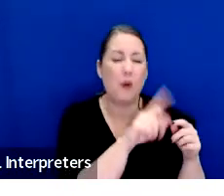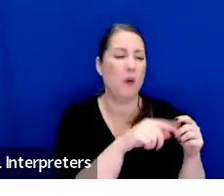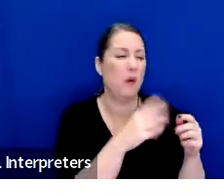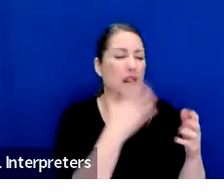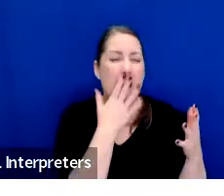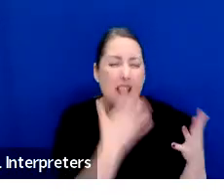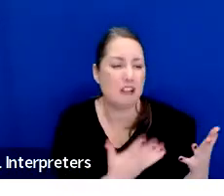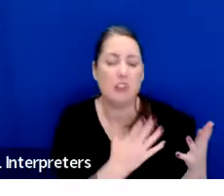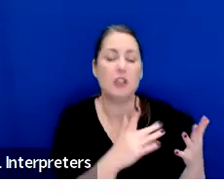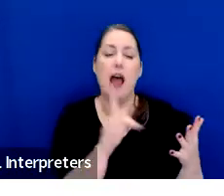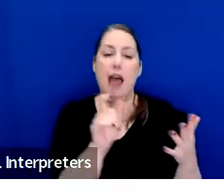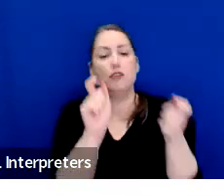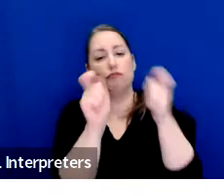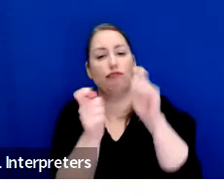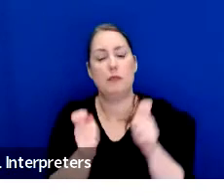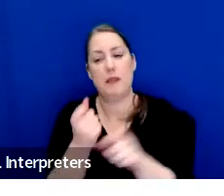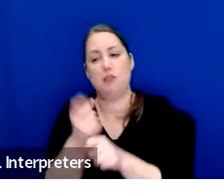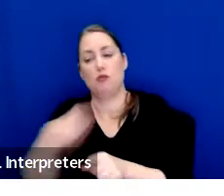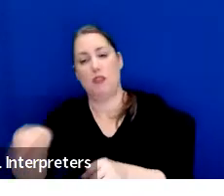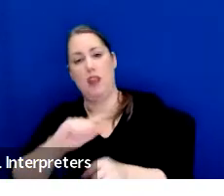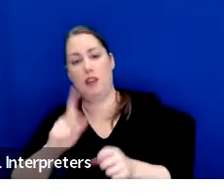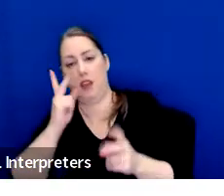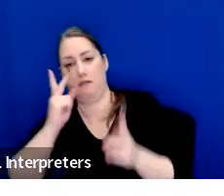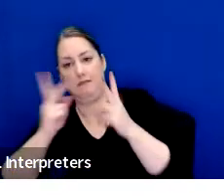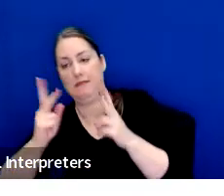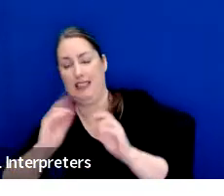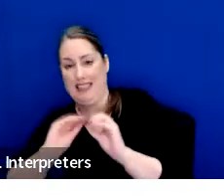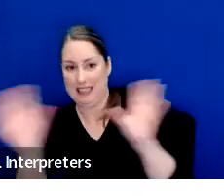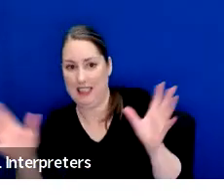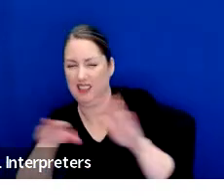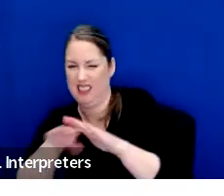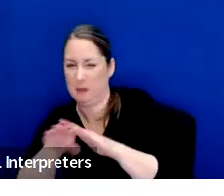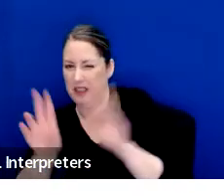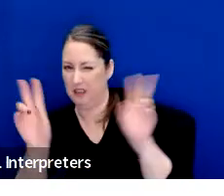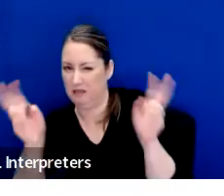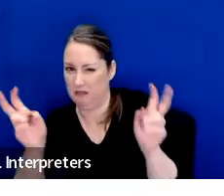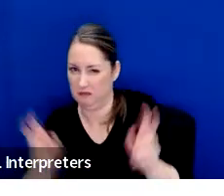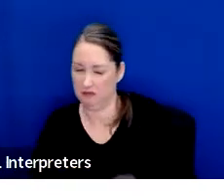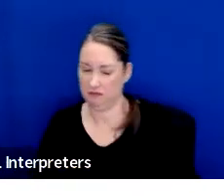I show you. Let's see. Okay.